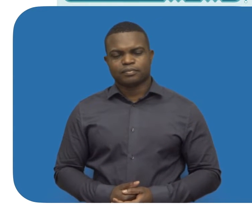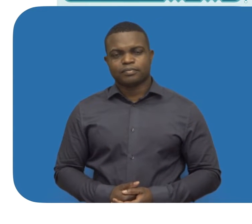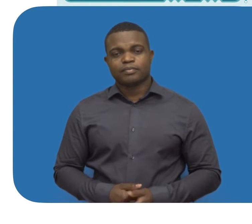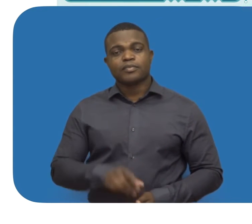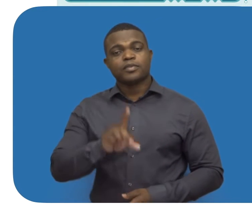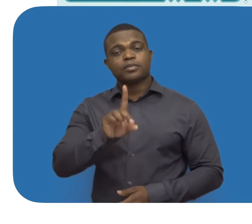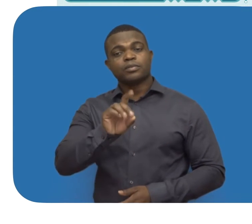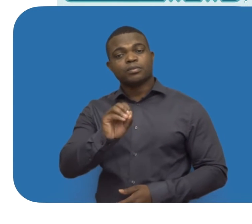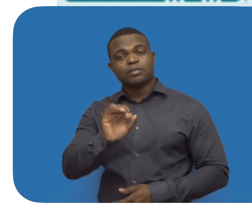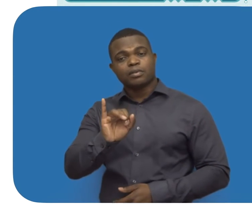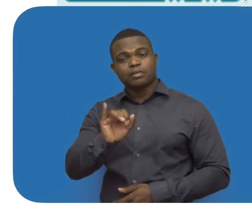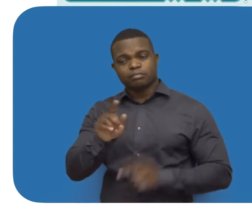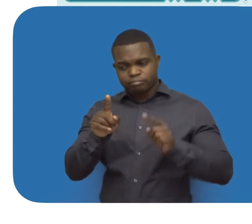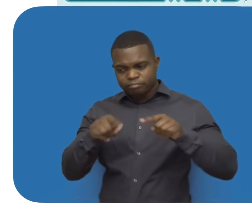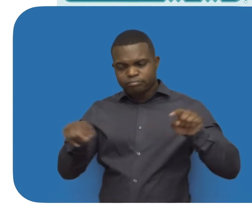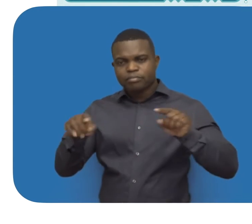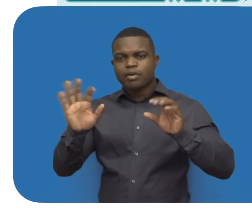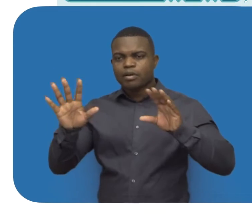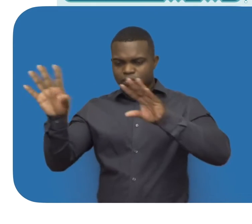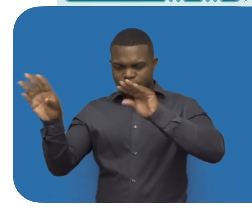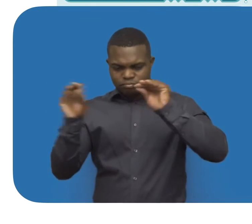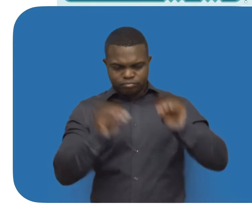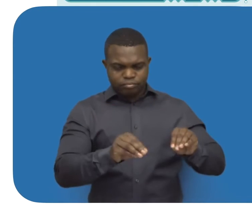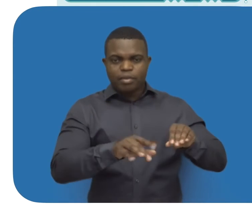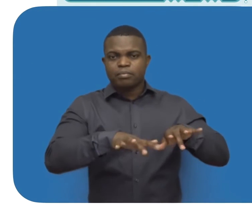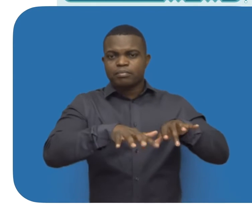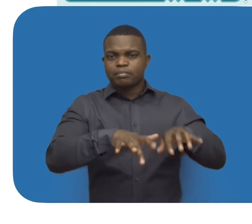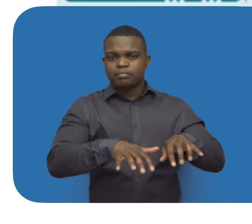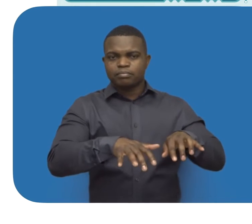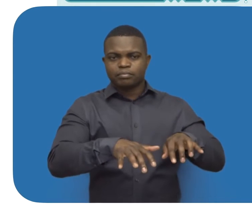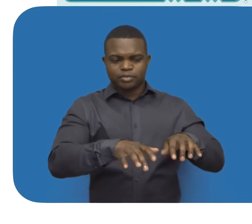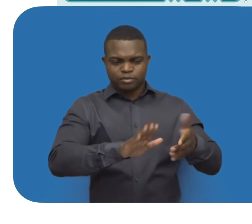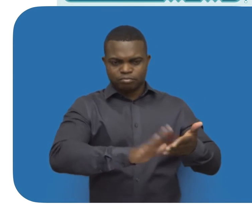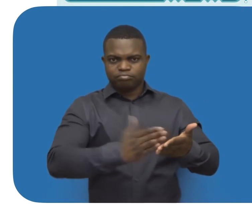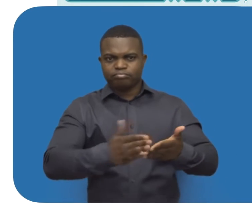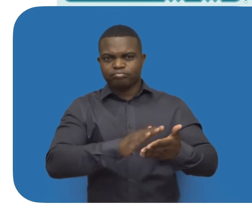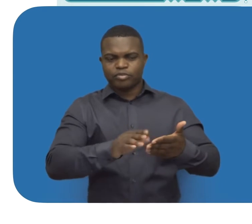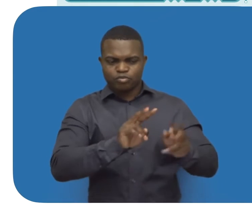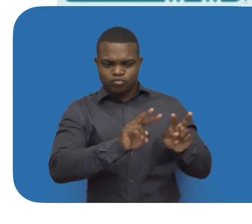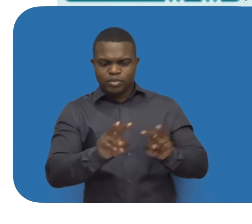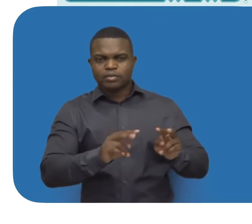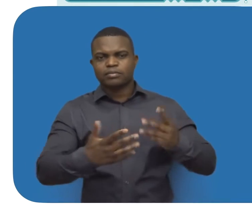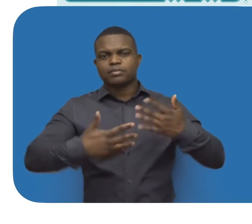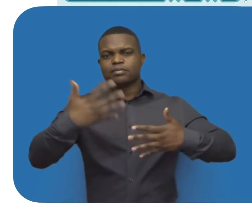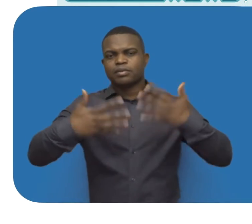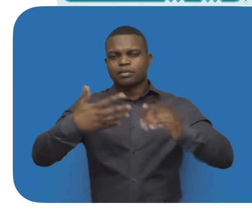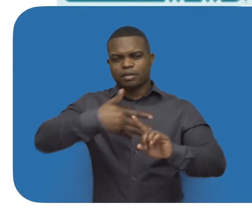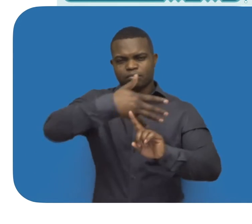Each DOI also comes with a set of machine-readable metadata covering general dataset information